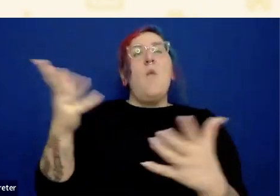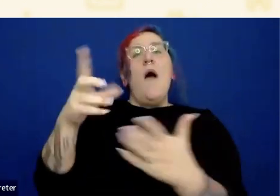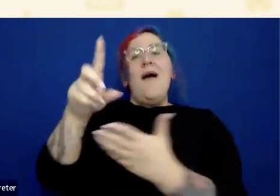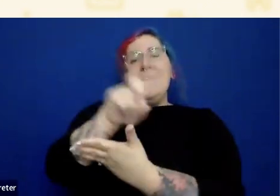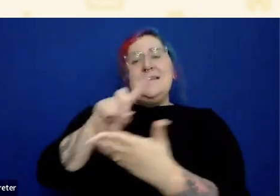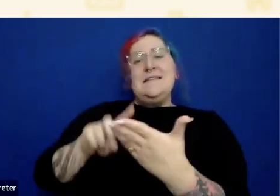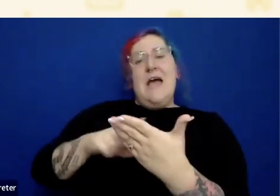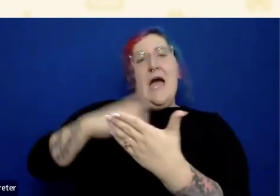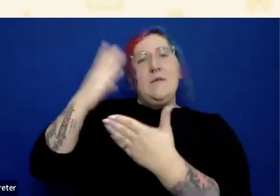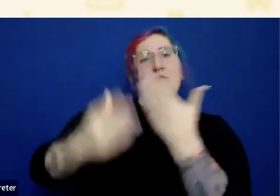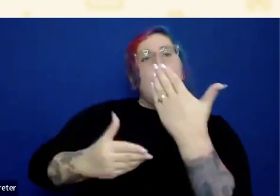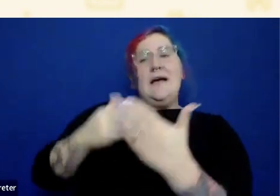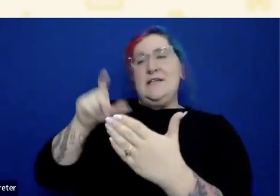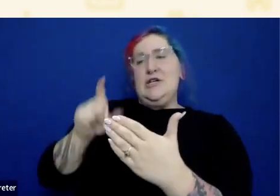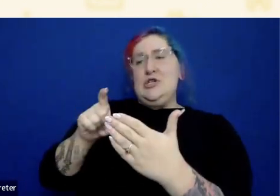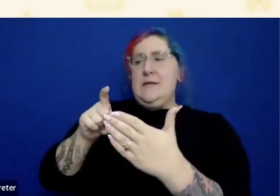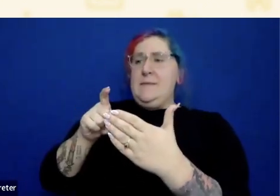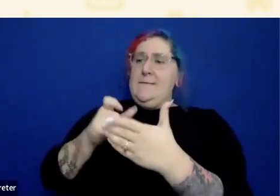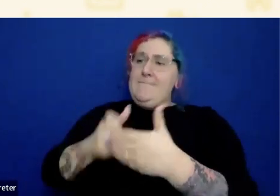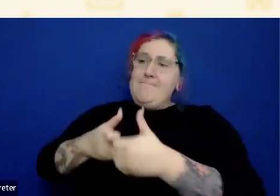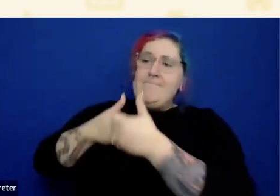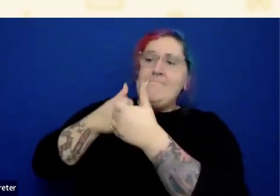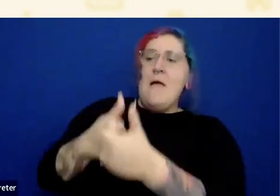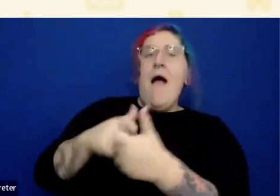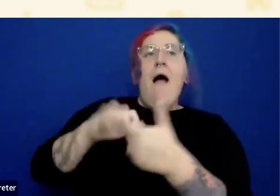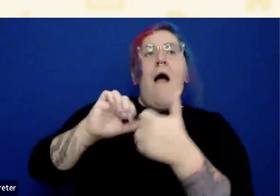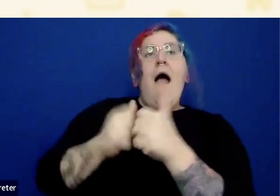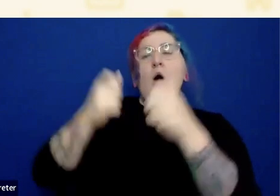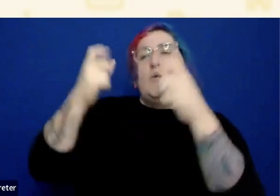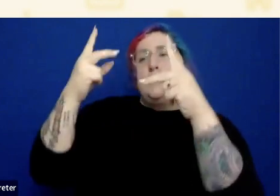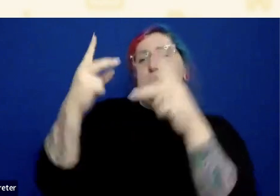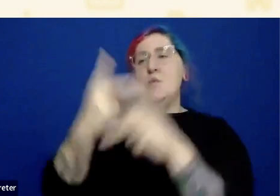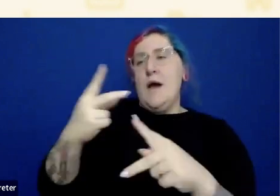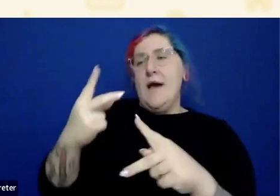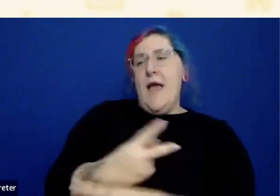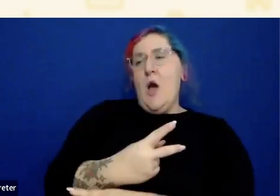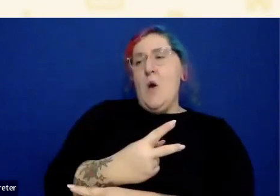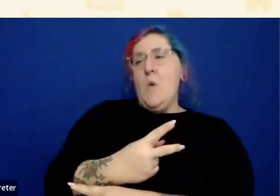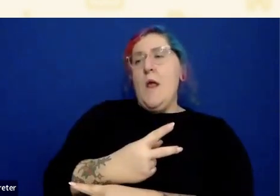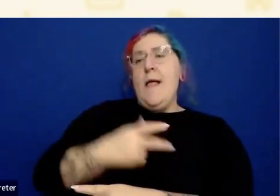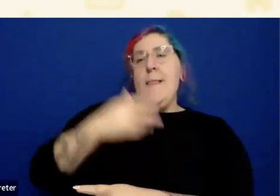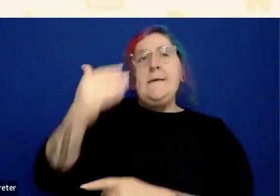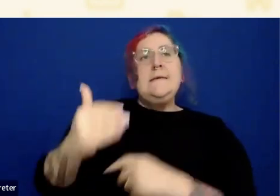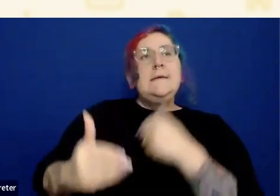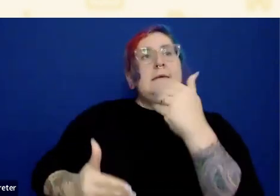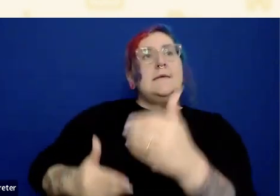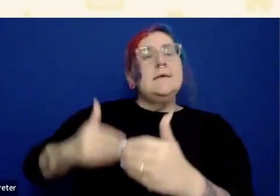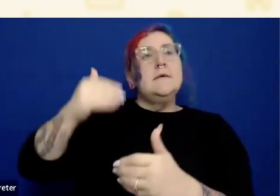on working out the sequence, working out the control order,